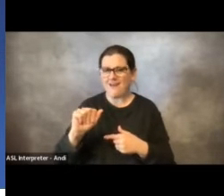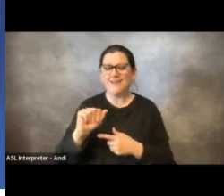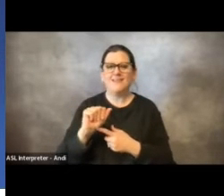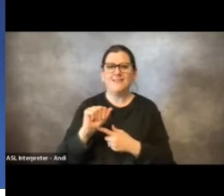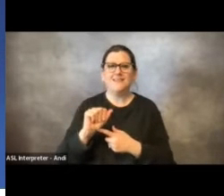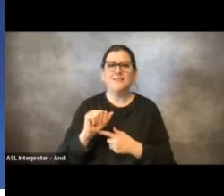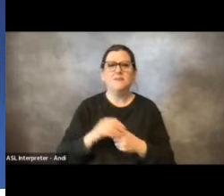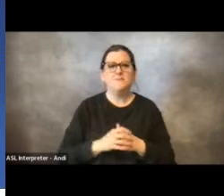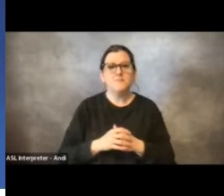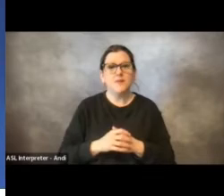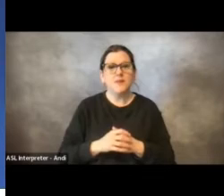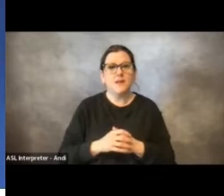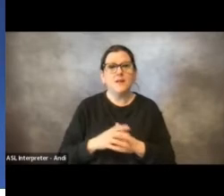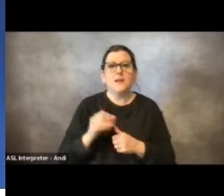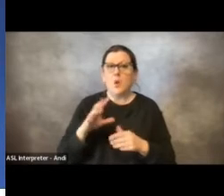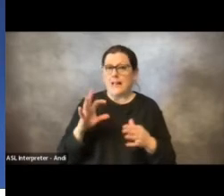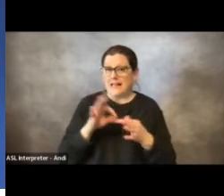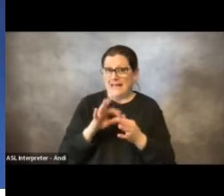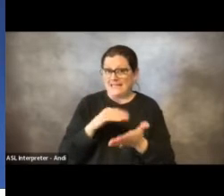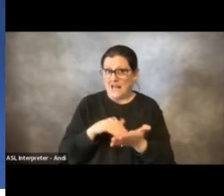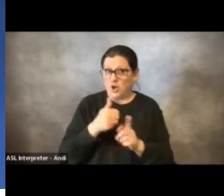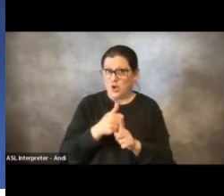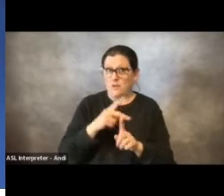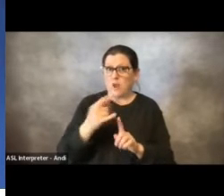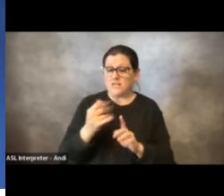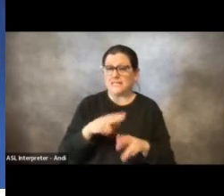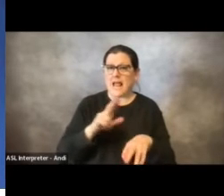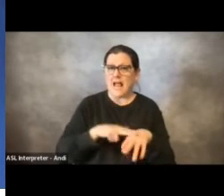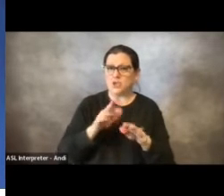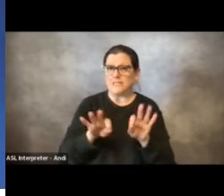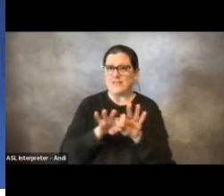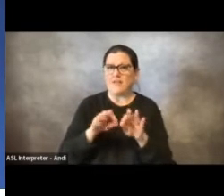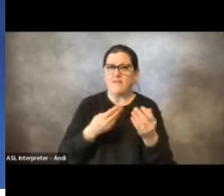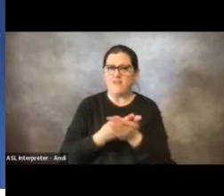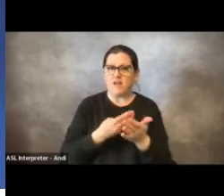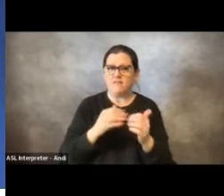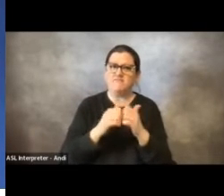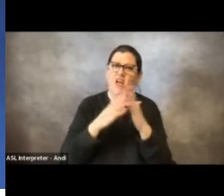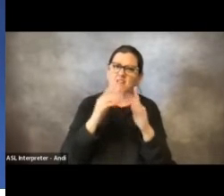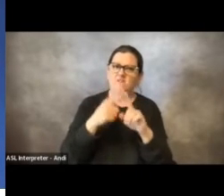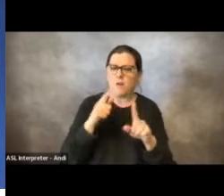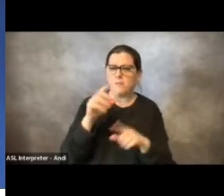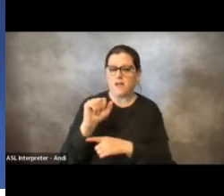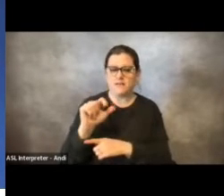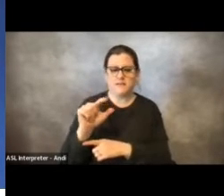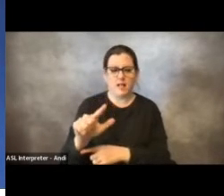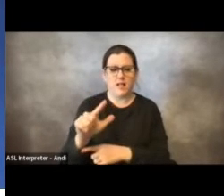So the LINK Center is a project of national significance funded by ACL. And it's really born out of what you've just heard that